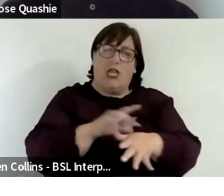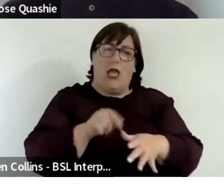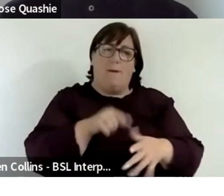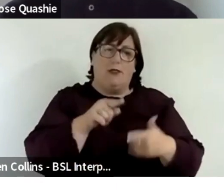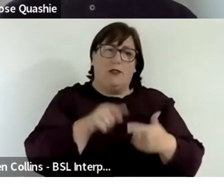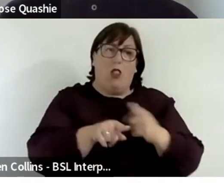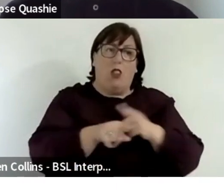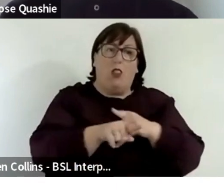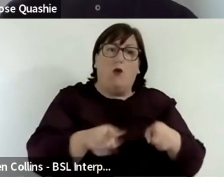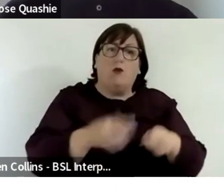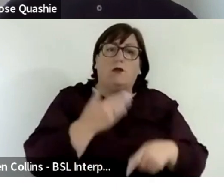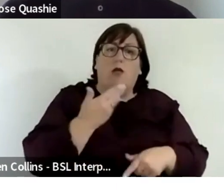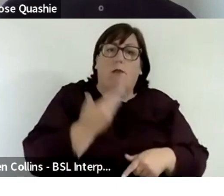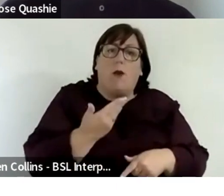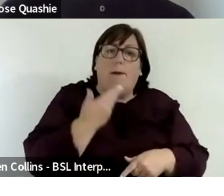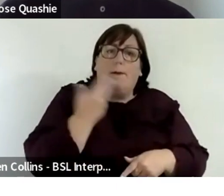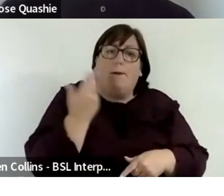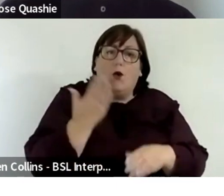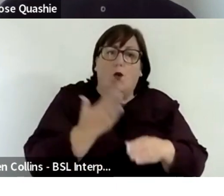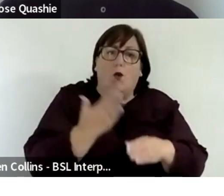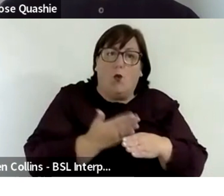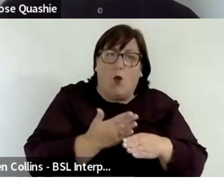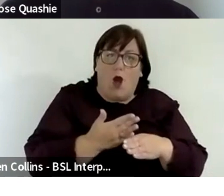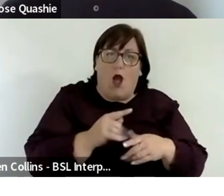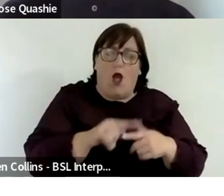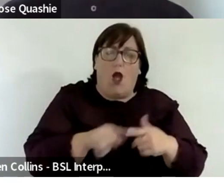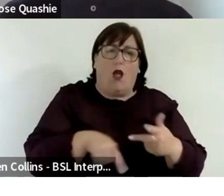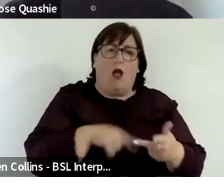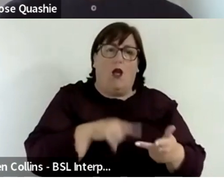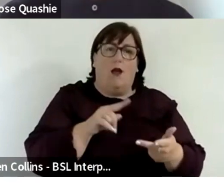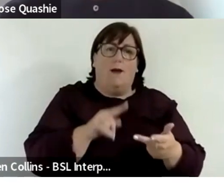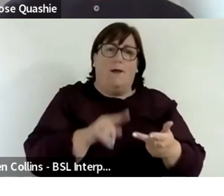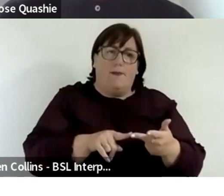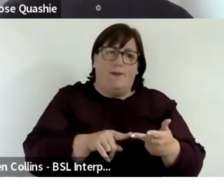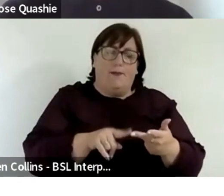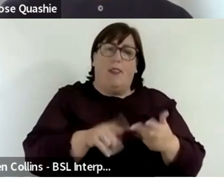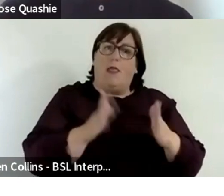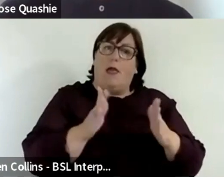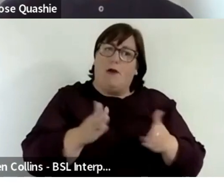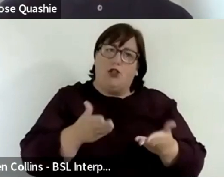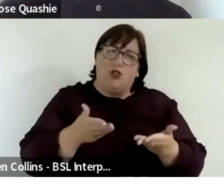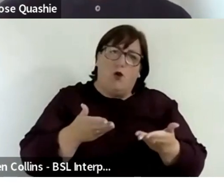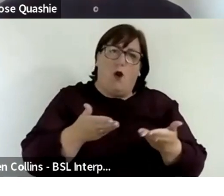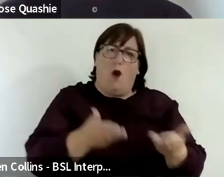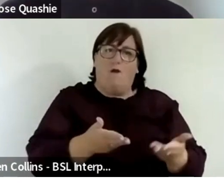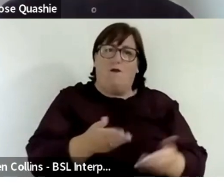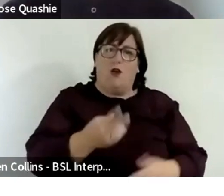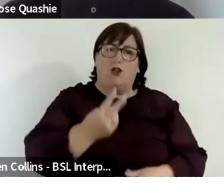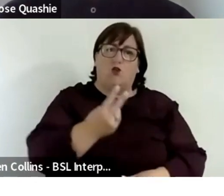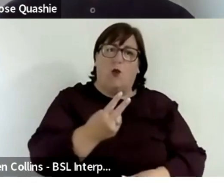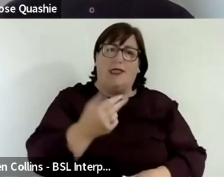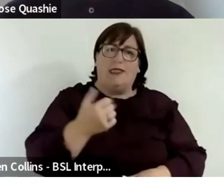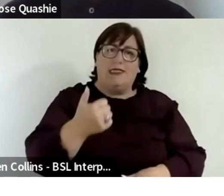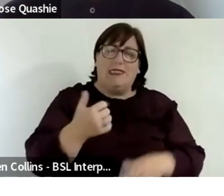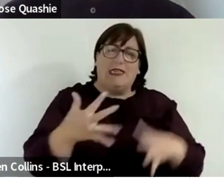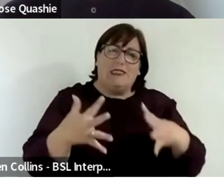these are people that need to be in employment for 26 weeks before a contractor will be able to count that activity towards their cart actual requirements.